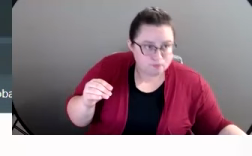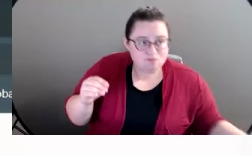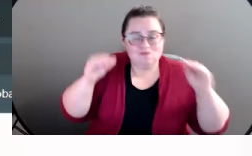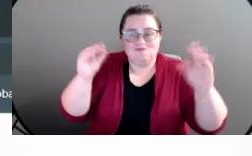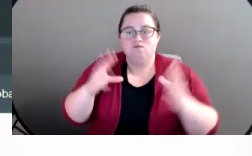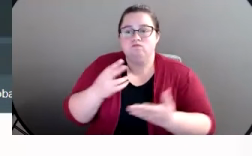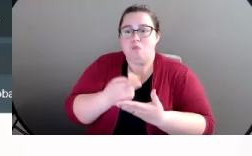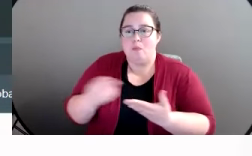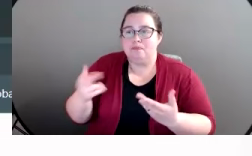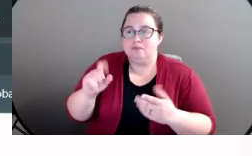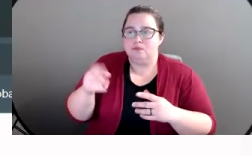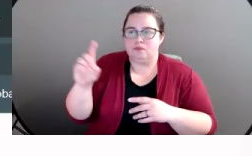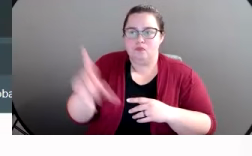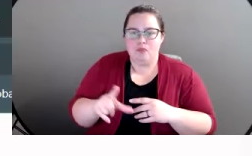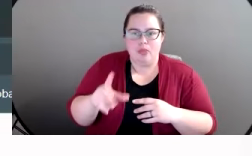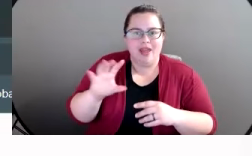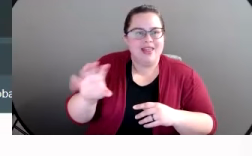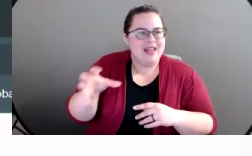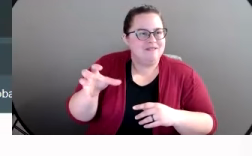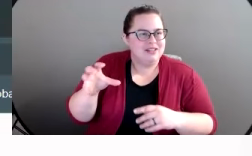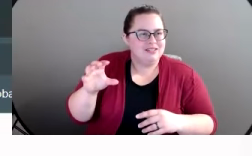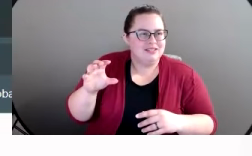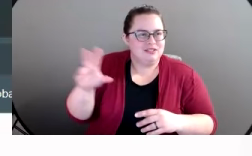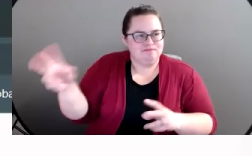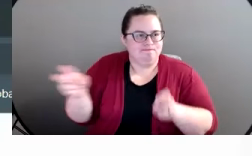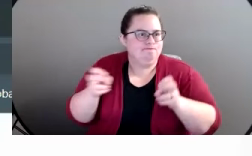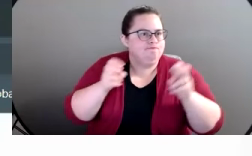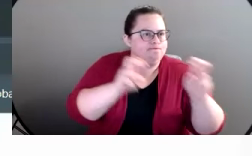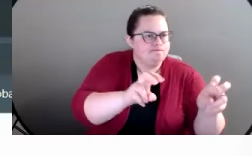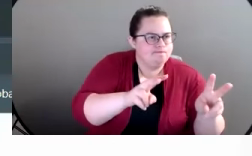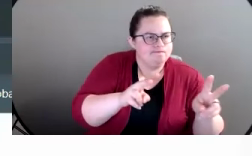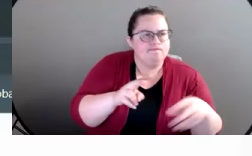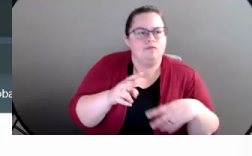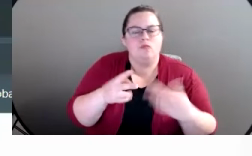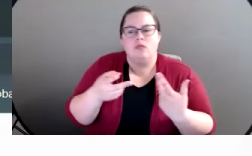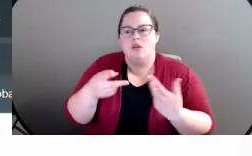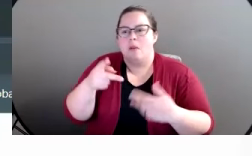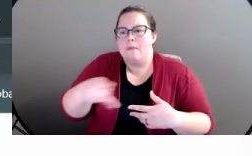If you need to get some of the PowerPoint slides, those test banks as well.